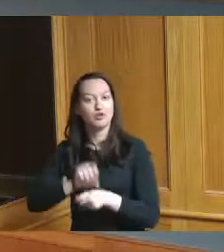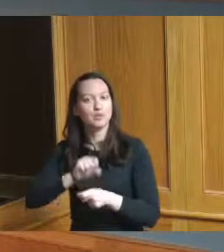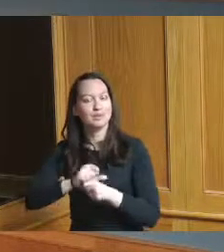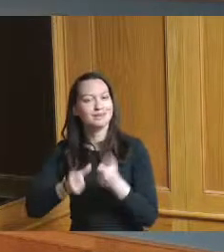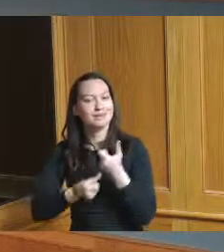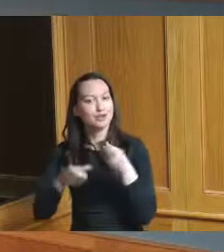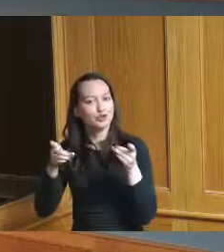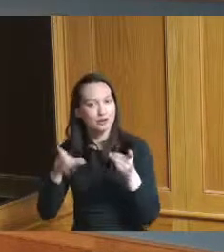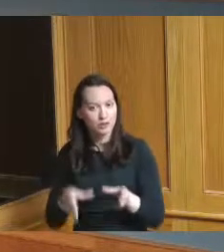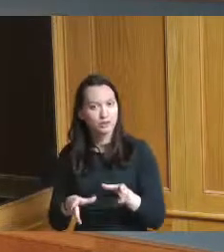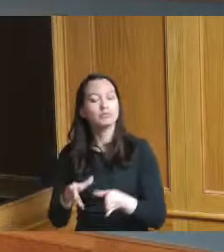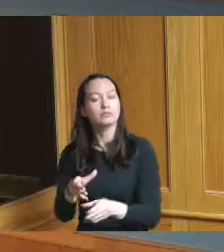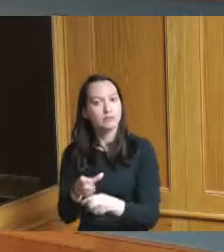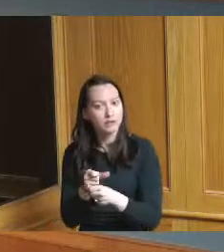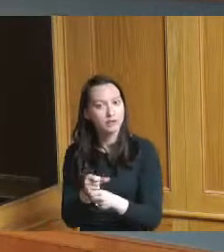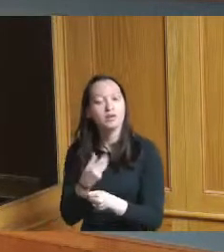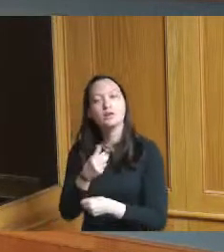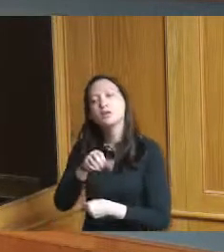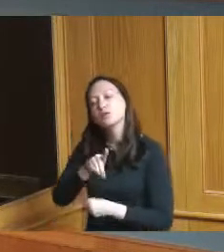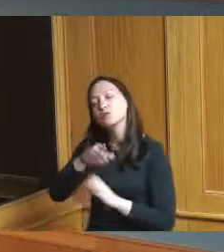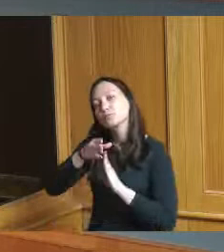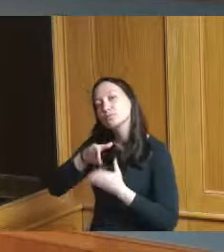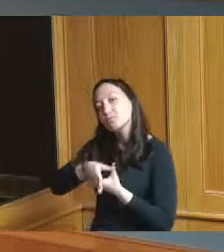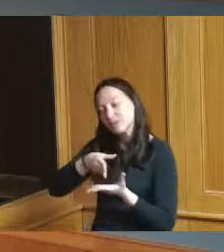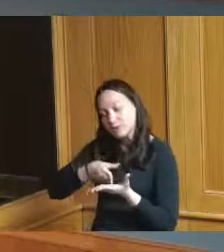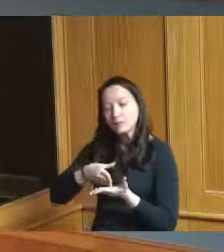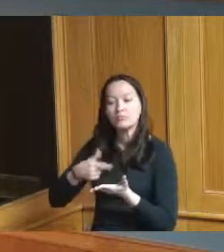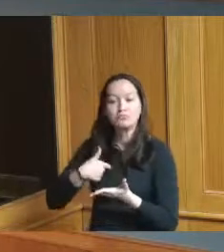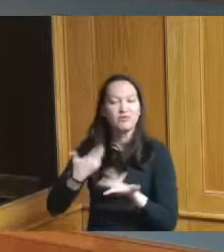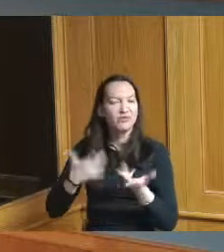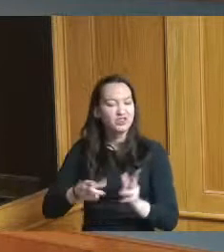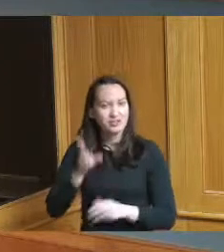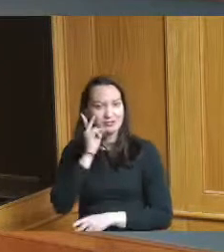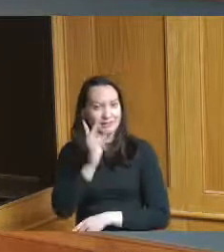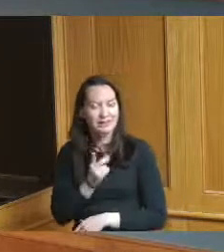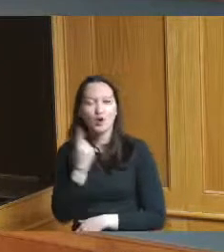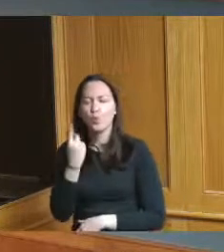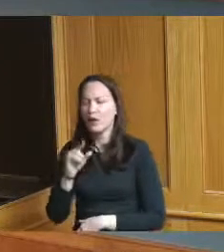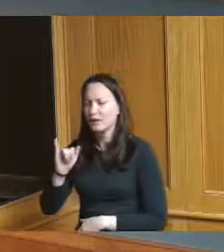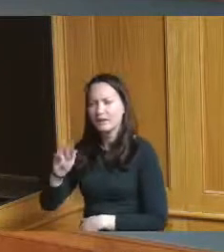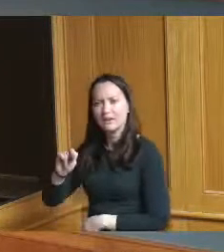oversee the Community Development division and so I got to see one of the invoices come through